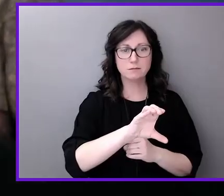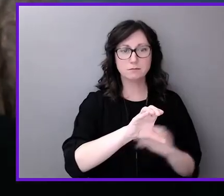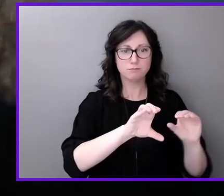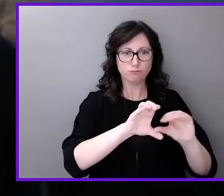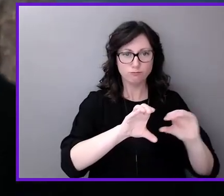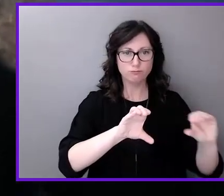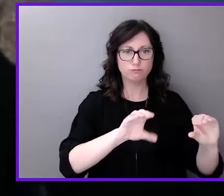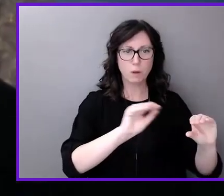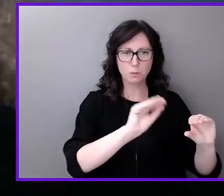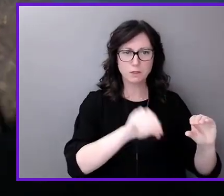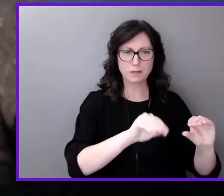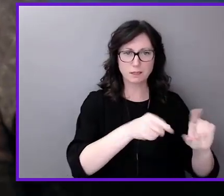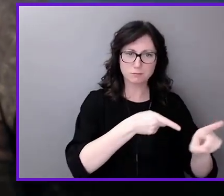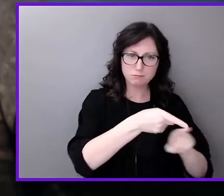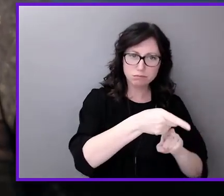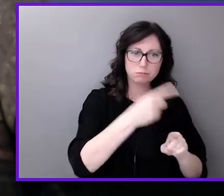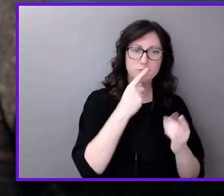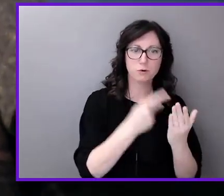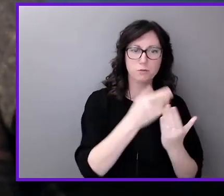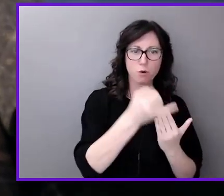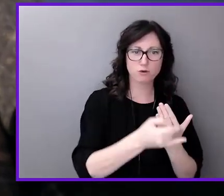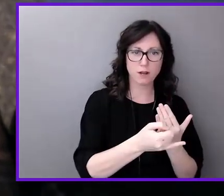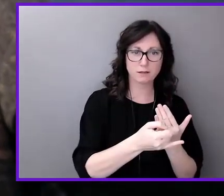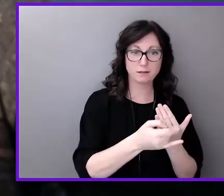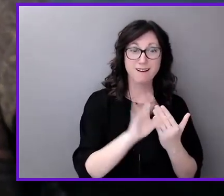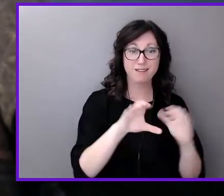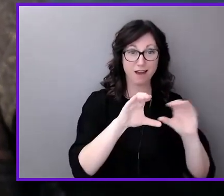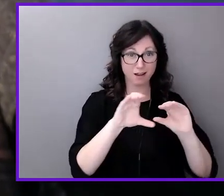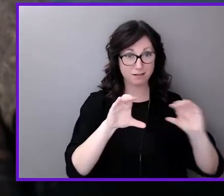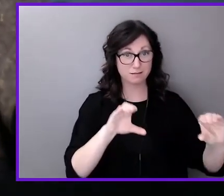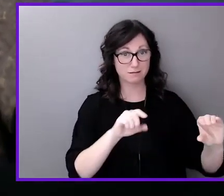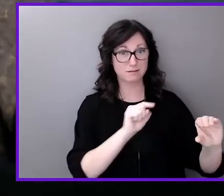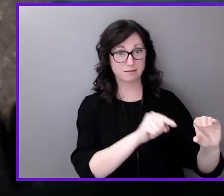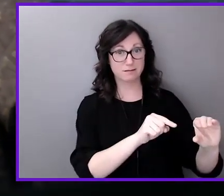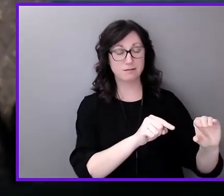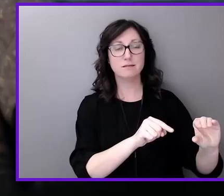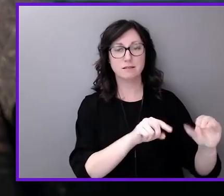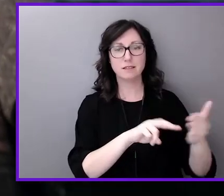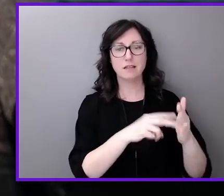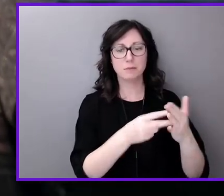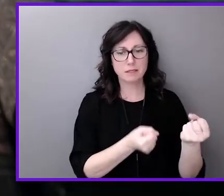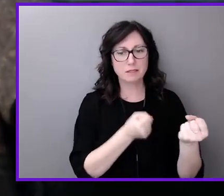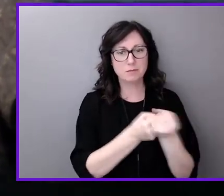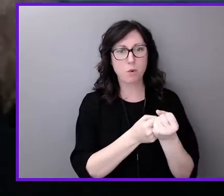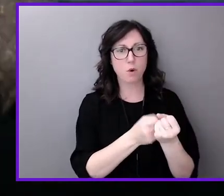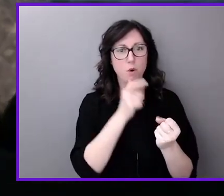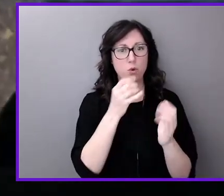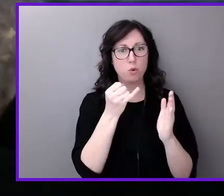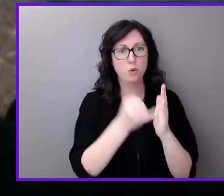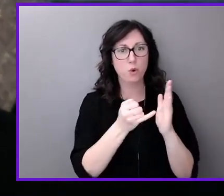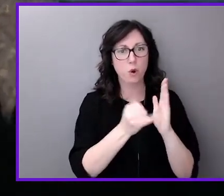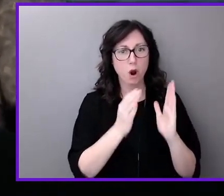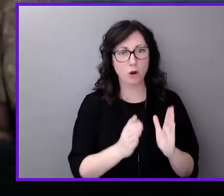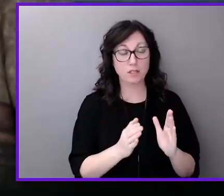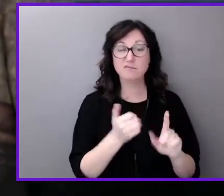Those are the investments that allow us to support artists, independent artists and producers.